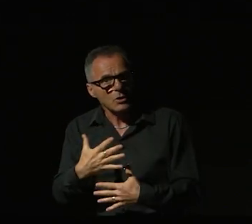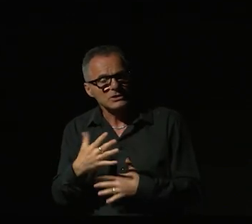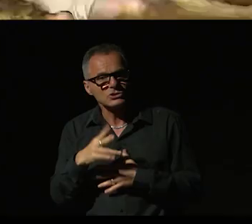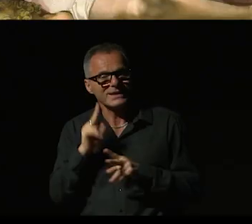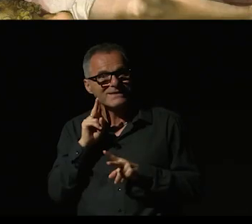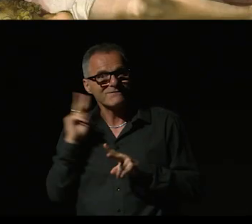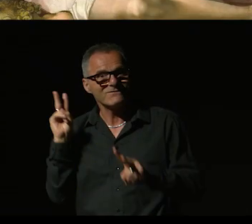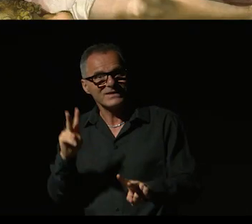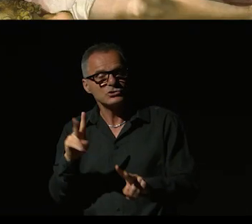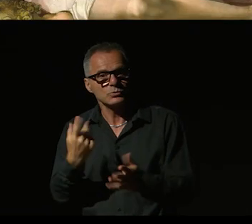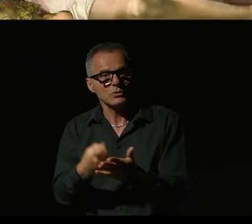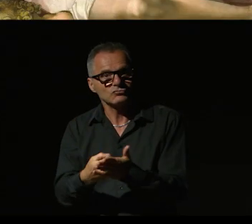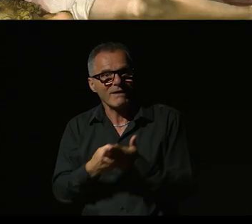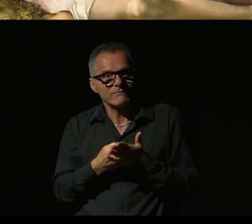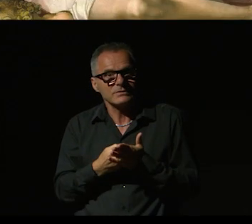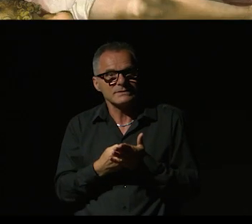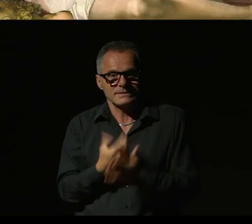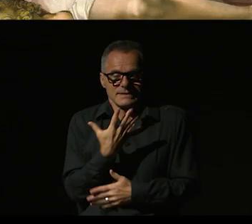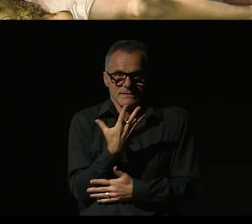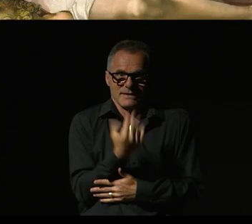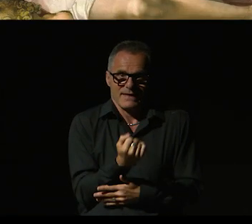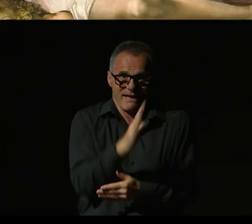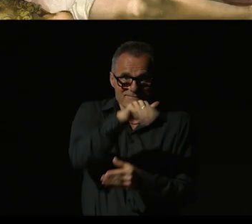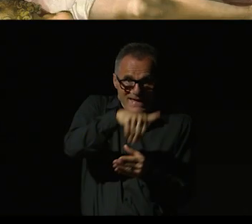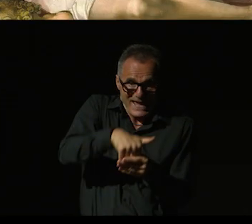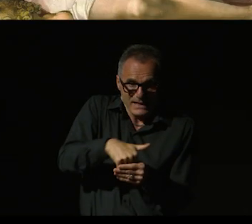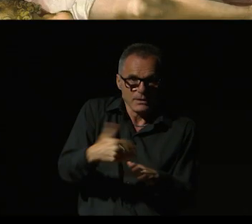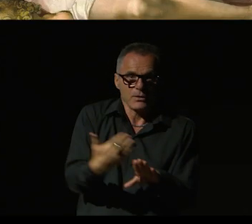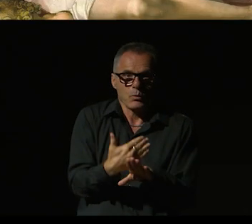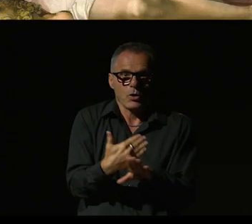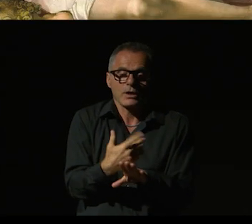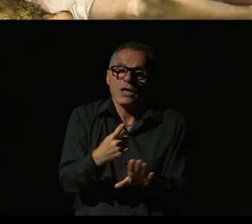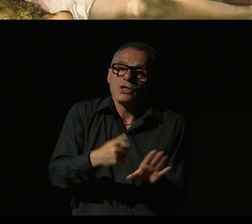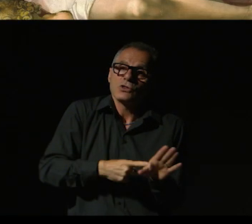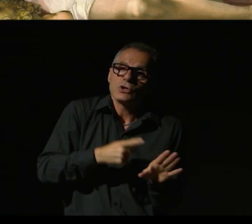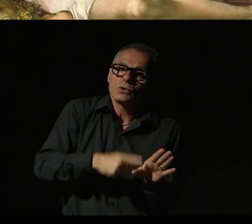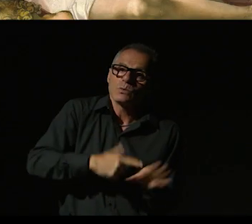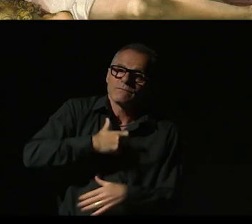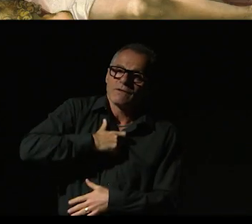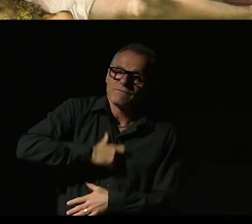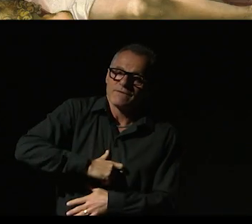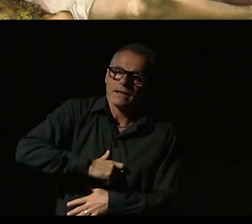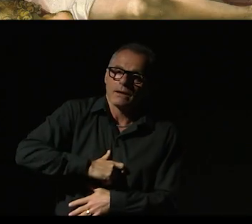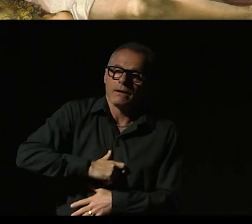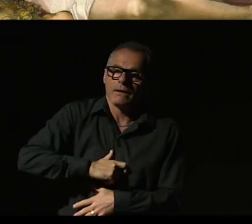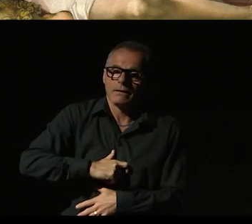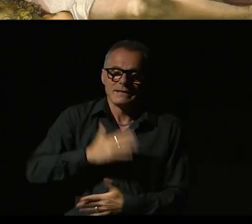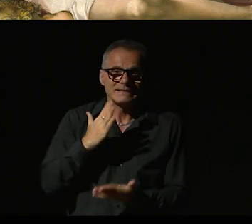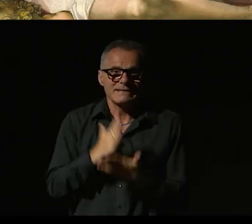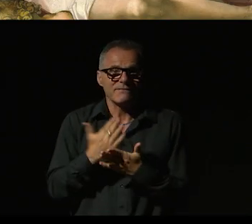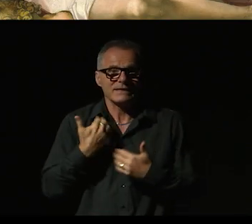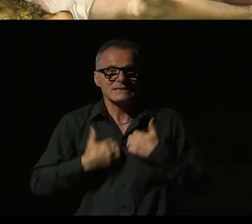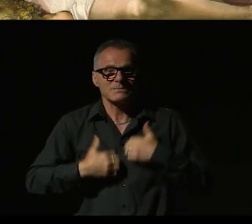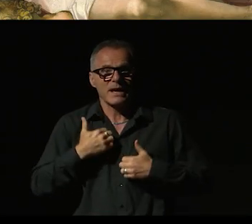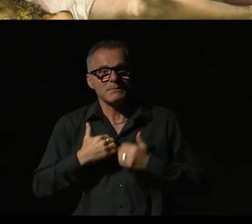that they consciously incorporate in their works. The youthful figure of Cephalus, for example, is clearly inspired Michelangelo's design